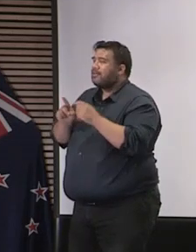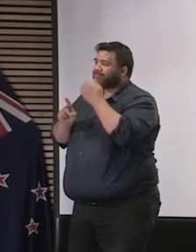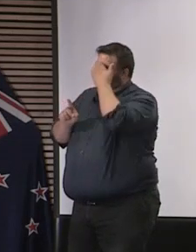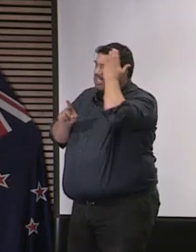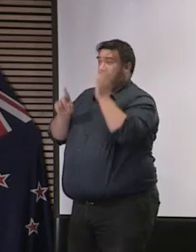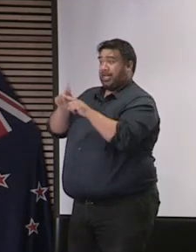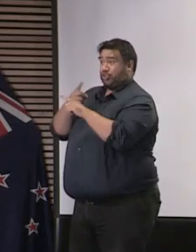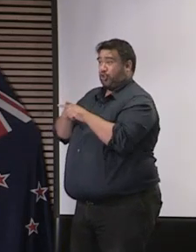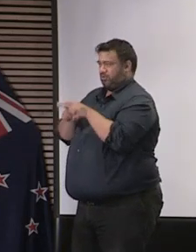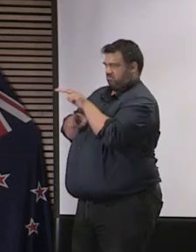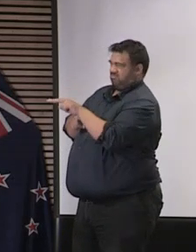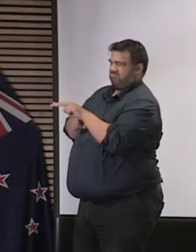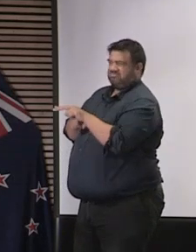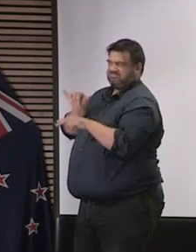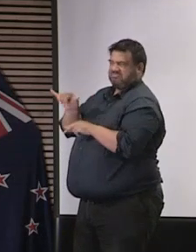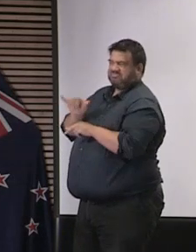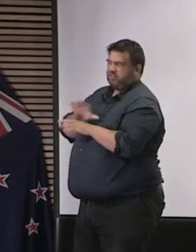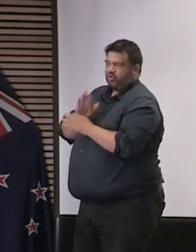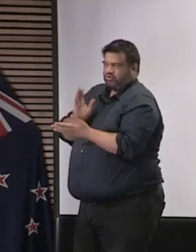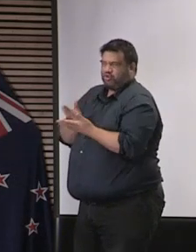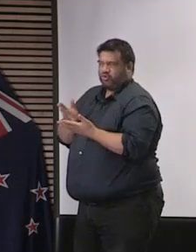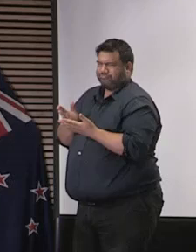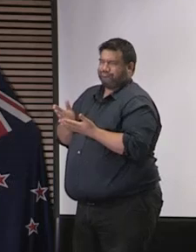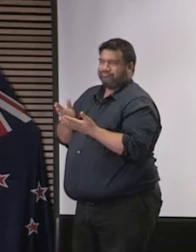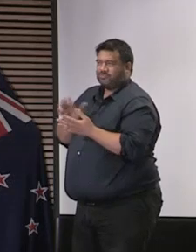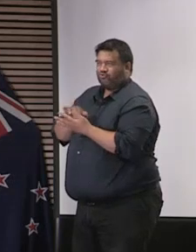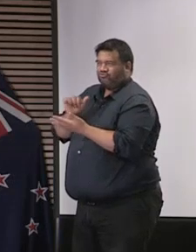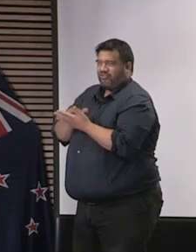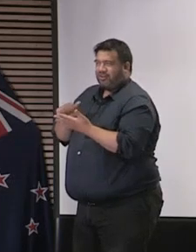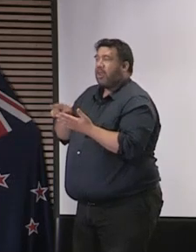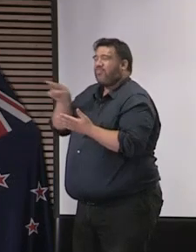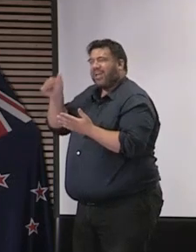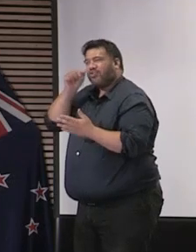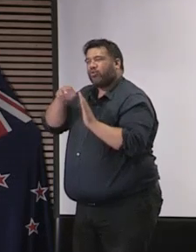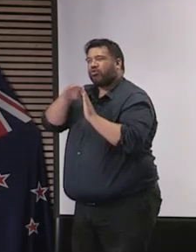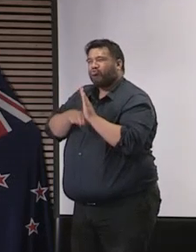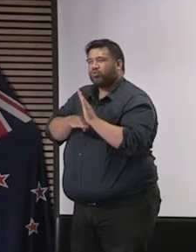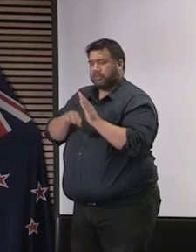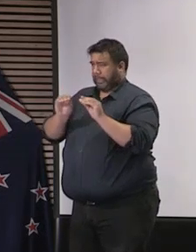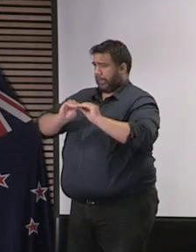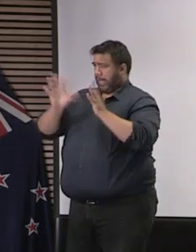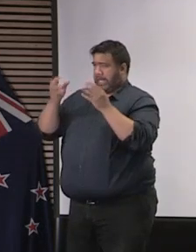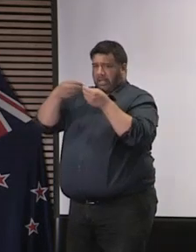doing? The excuses are often not plausible based on what